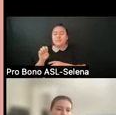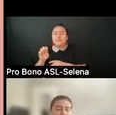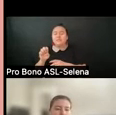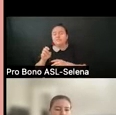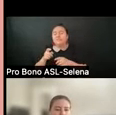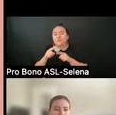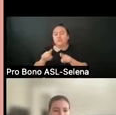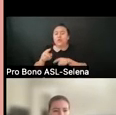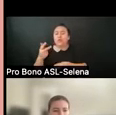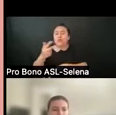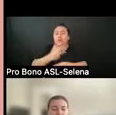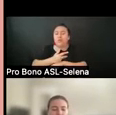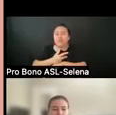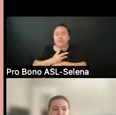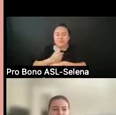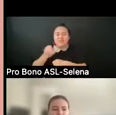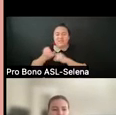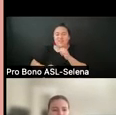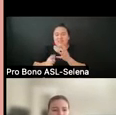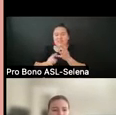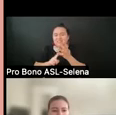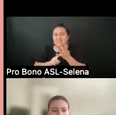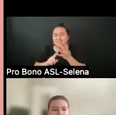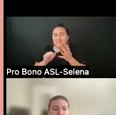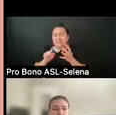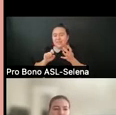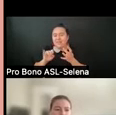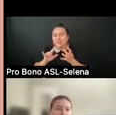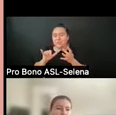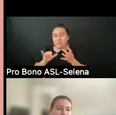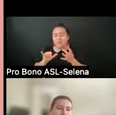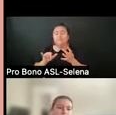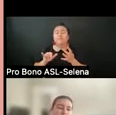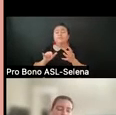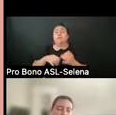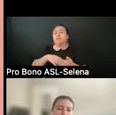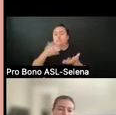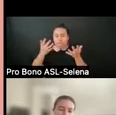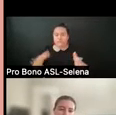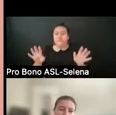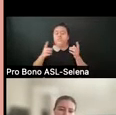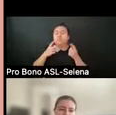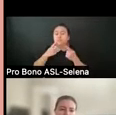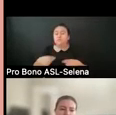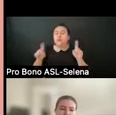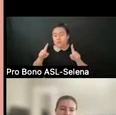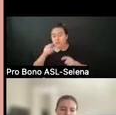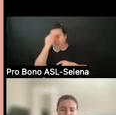three-day period in late July. And then finally, we will notify the grantees that they have been selected late July to early